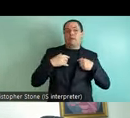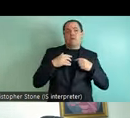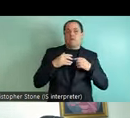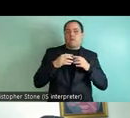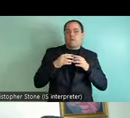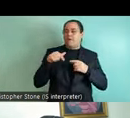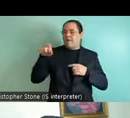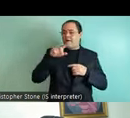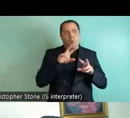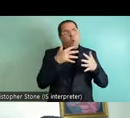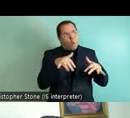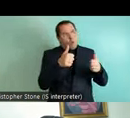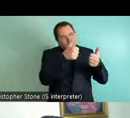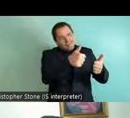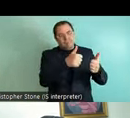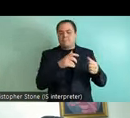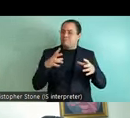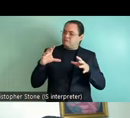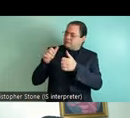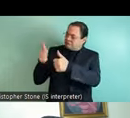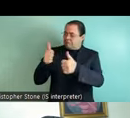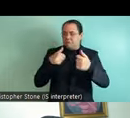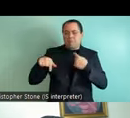bring to the table. 11:47:13 So, not in spite of the differences,